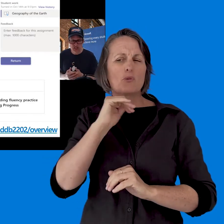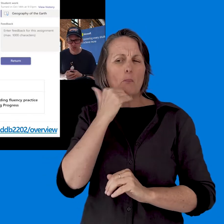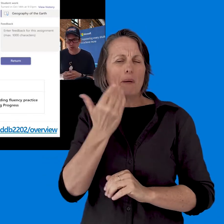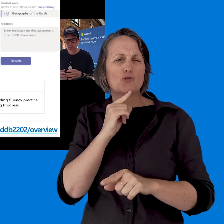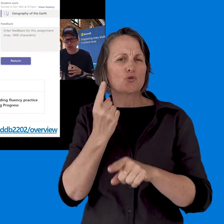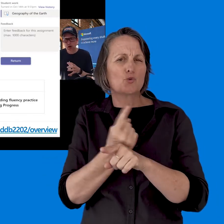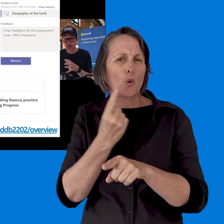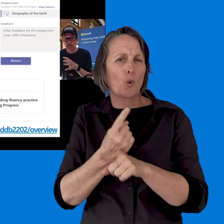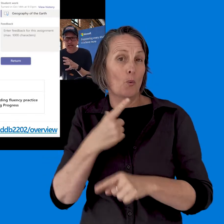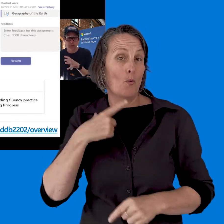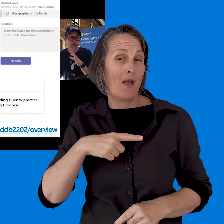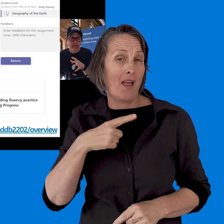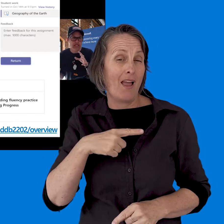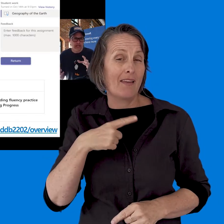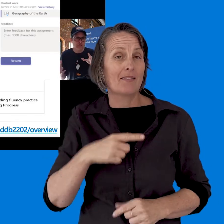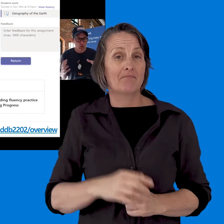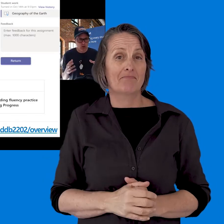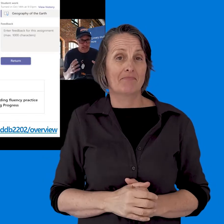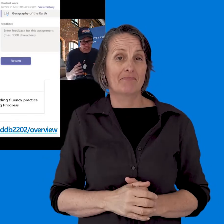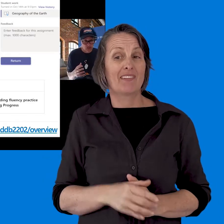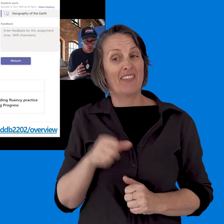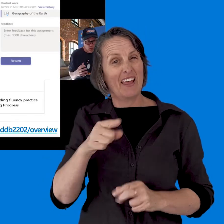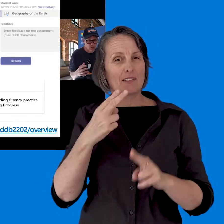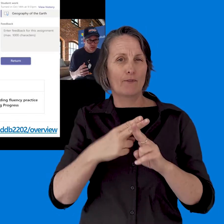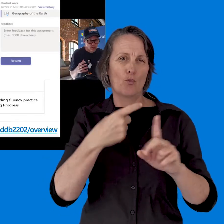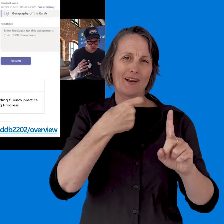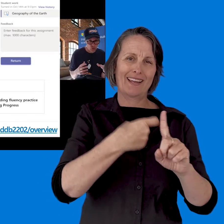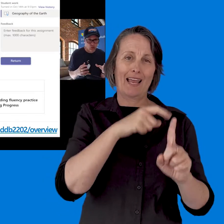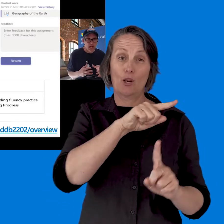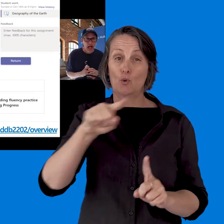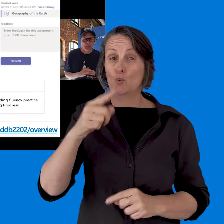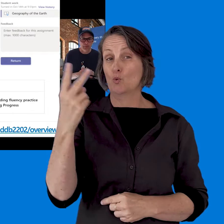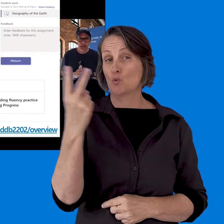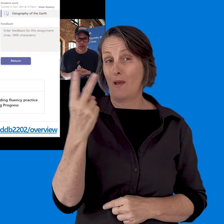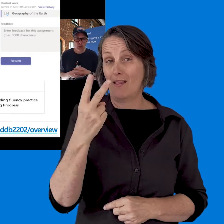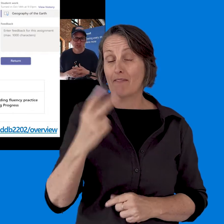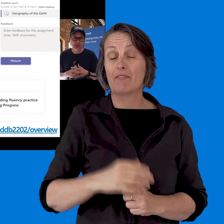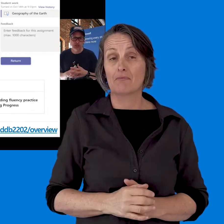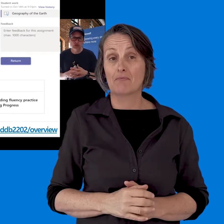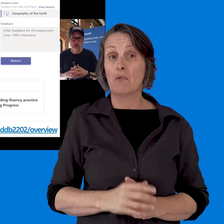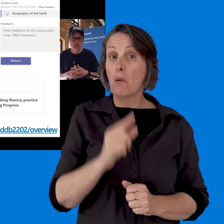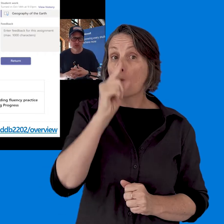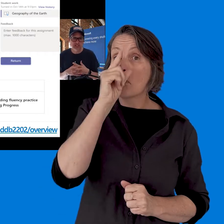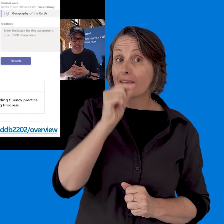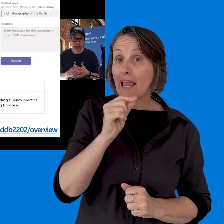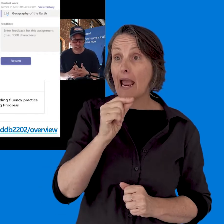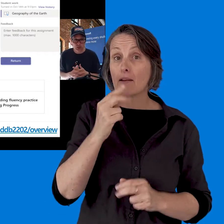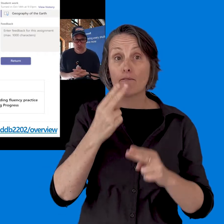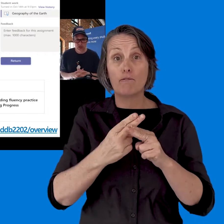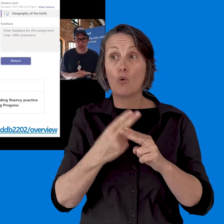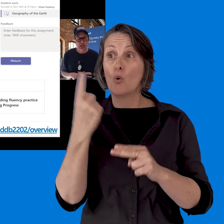session was because it really is more a K-12 tool, but it can also be used for second language learning.